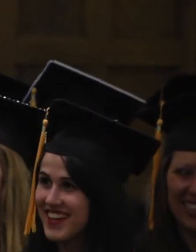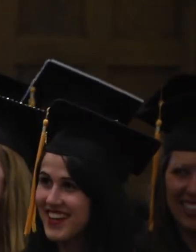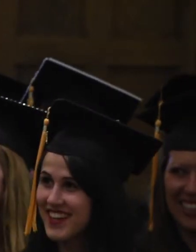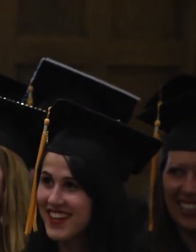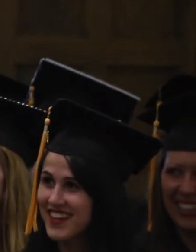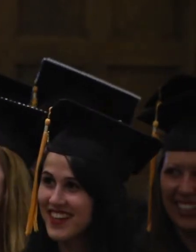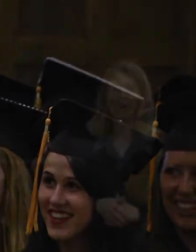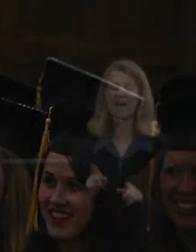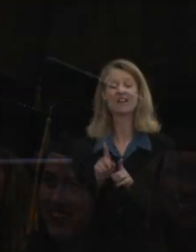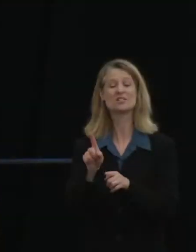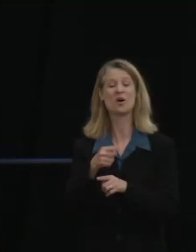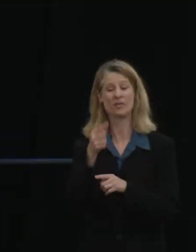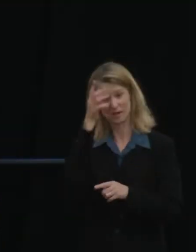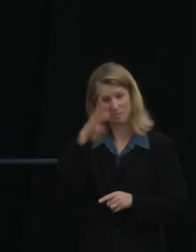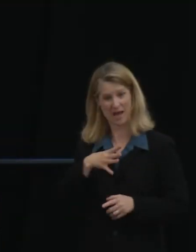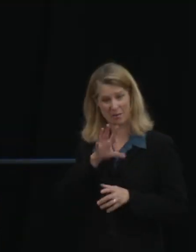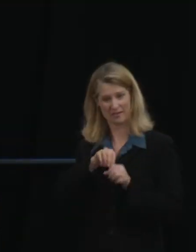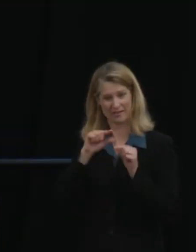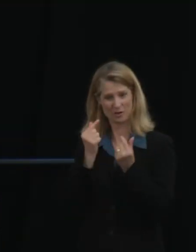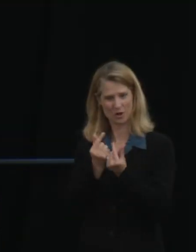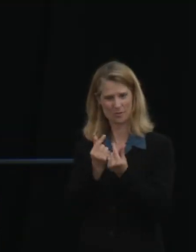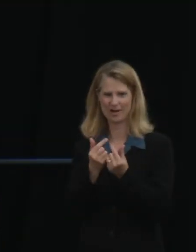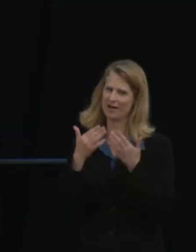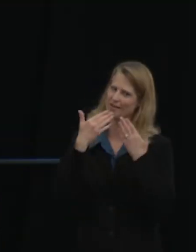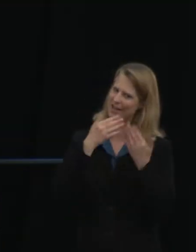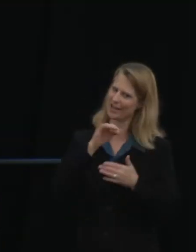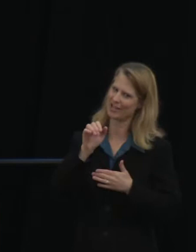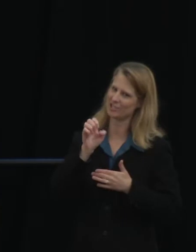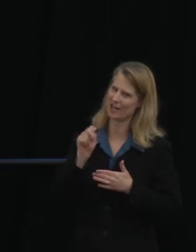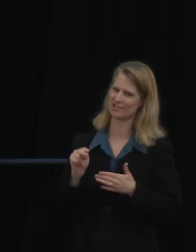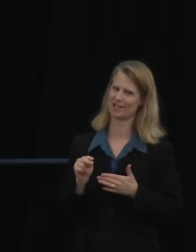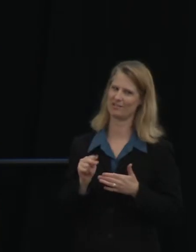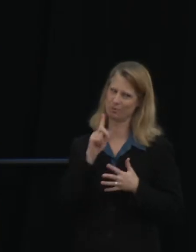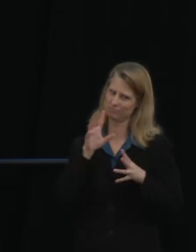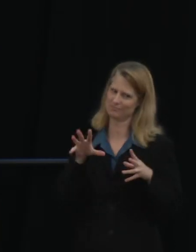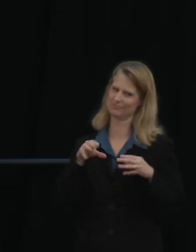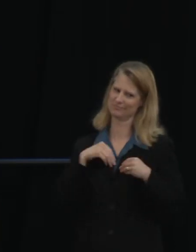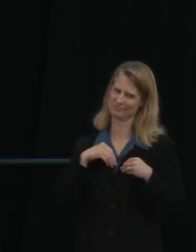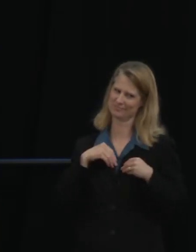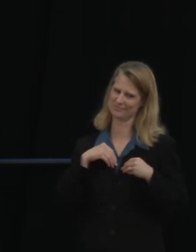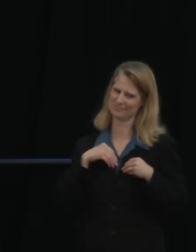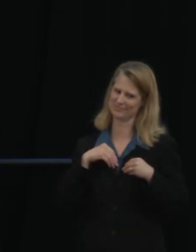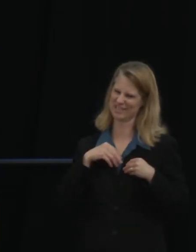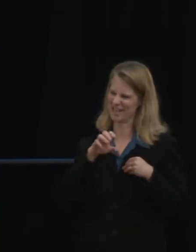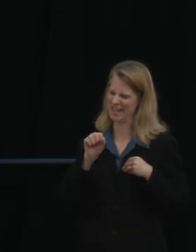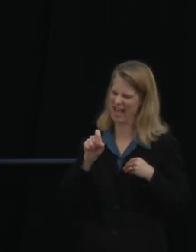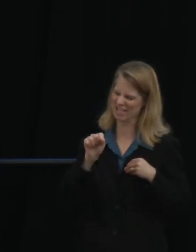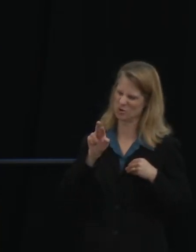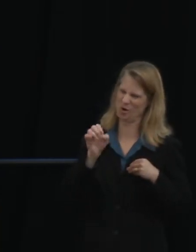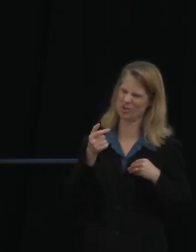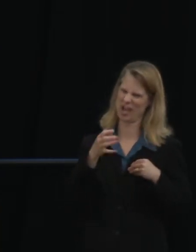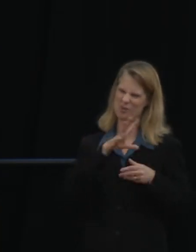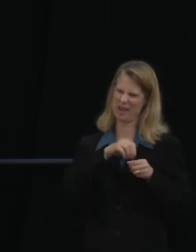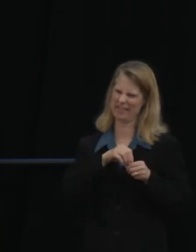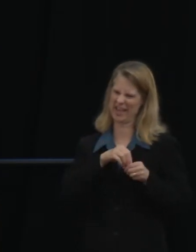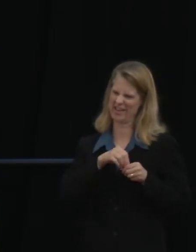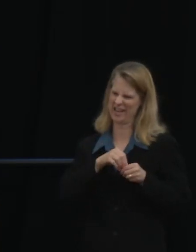As the only man in our group, I would like to thank Jason for gracefully shouldering the amount of estrogen that would have brought a lesser man to his knees.